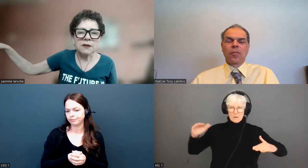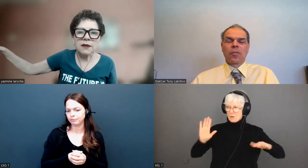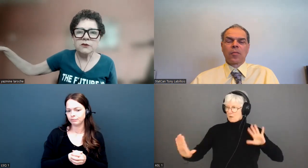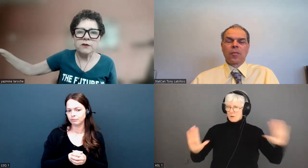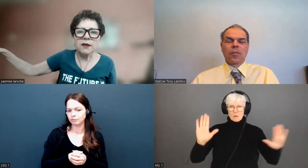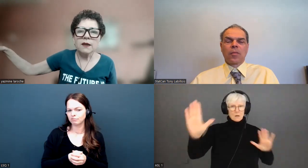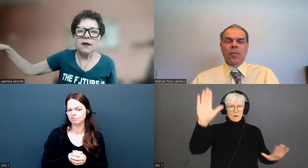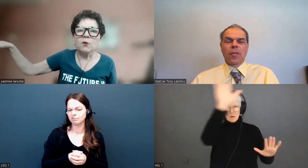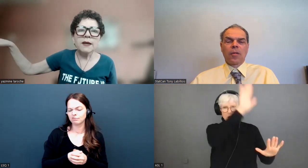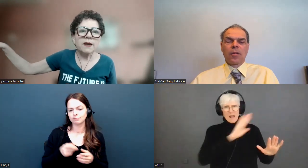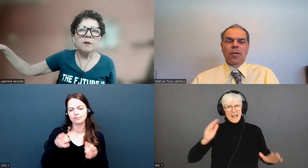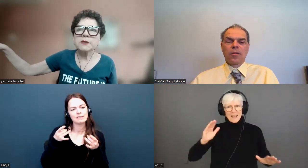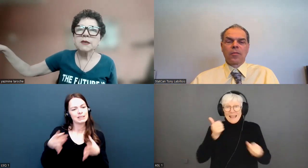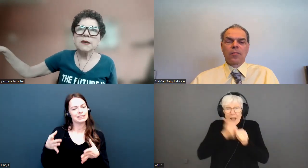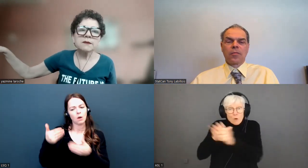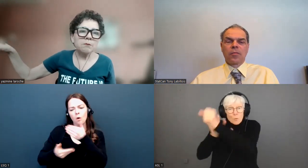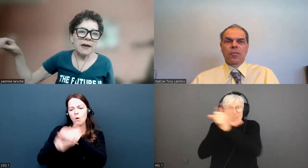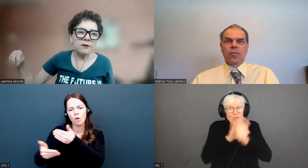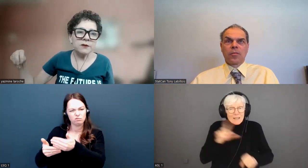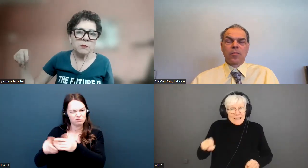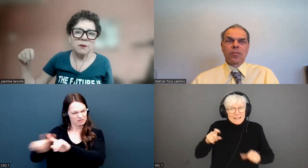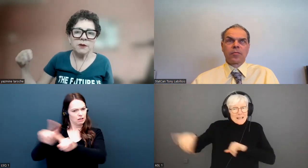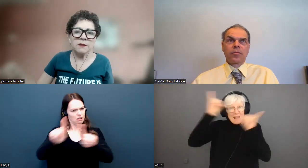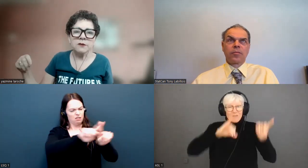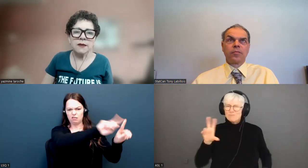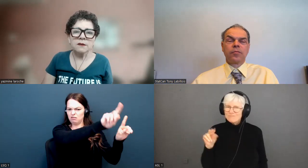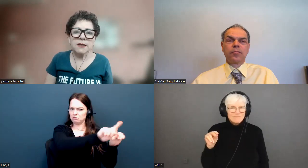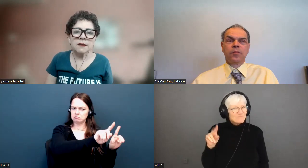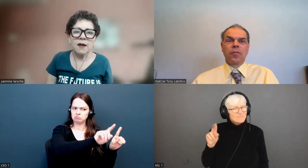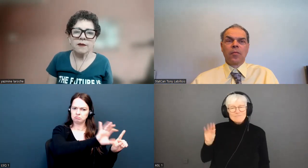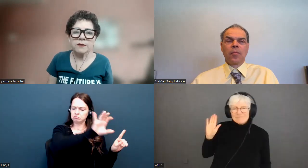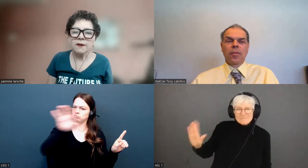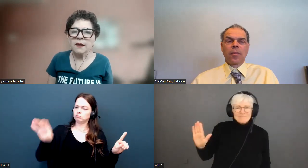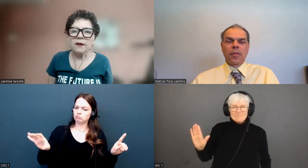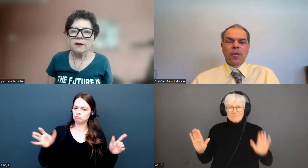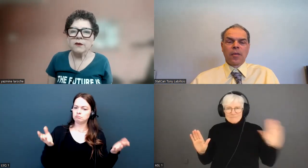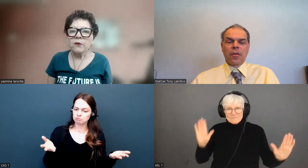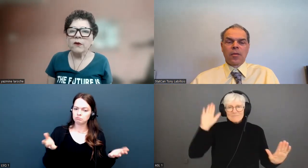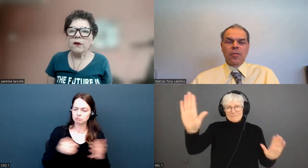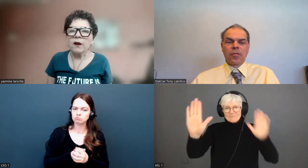the country when it comes to things that matter to people in their day-to-day lives you know